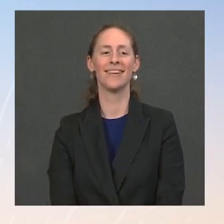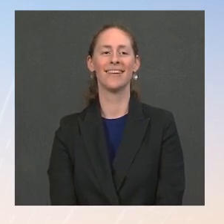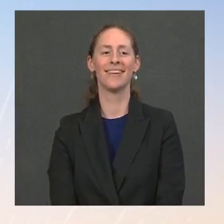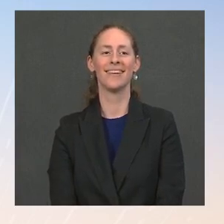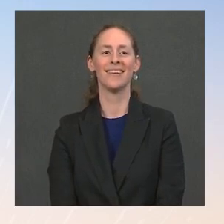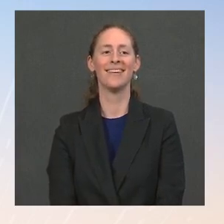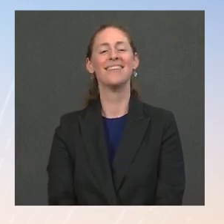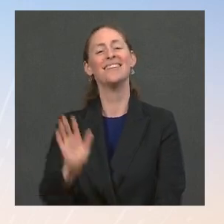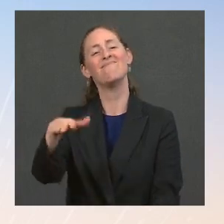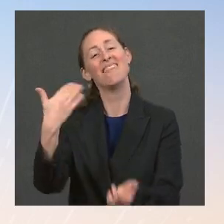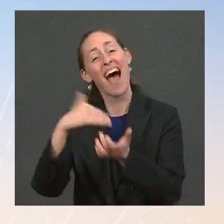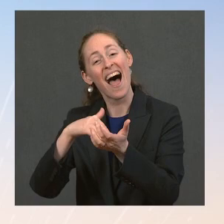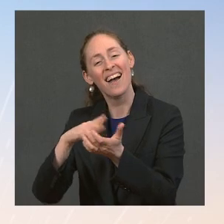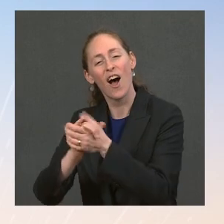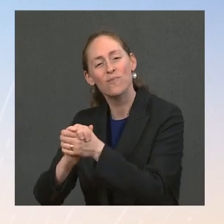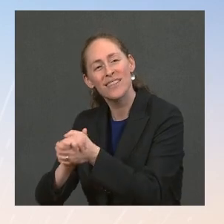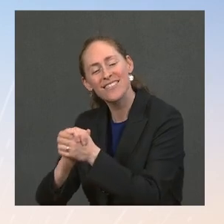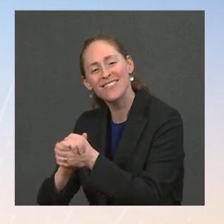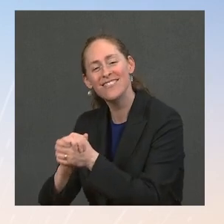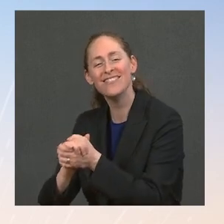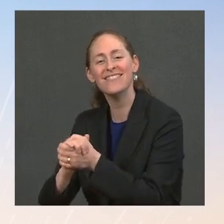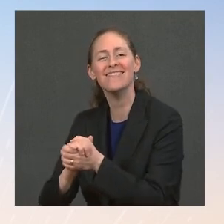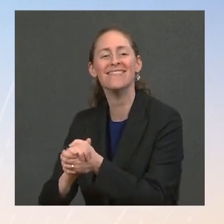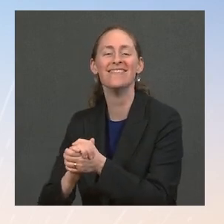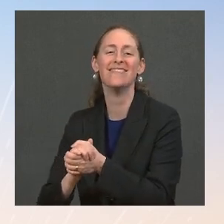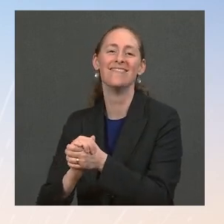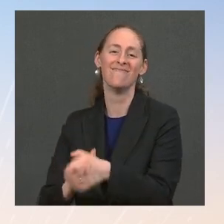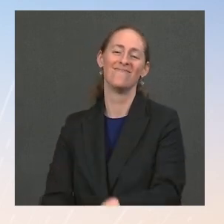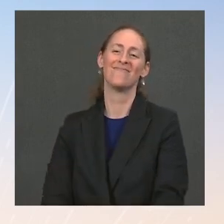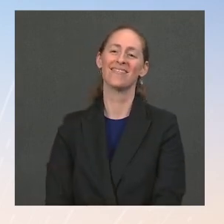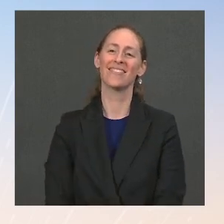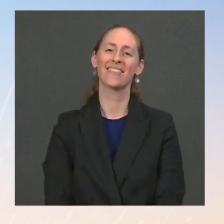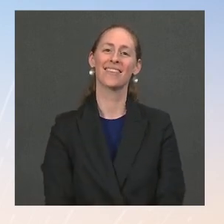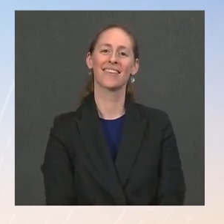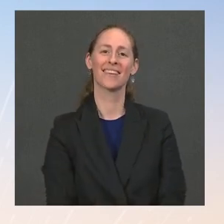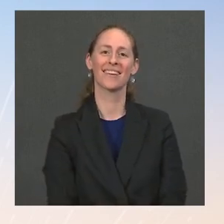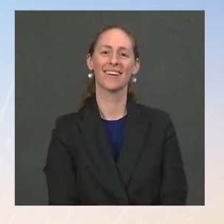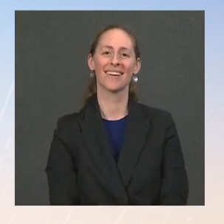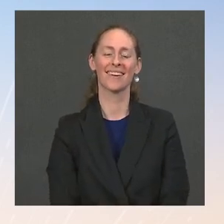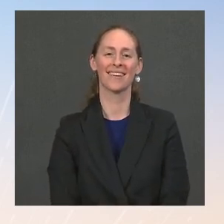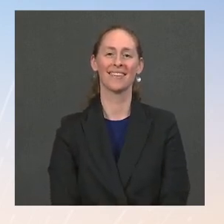The Press: I'm glad I got my mask on. Ms. Psaki: -- is the person you choose to be your partner. The Press: My face is probably beet red. Ms. Psaki: Glad you have your mask on. Exactly.